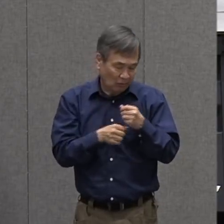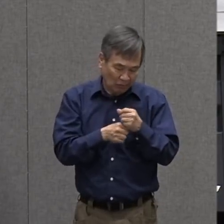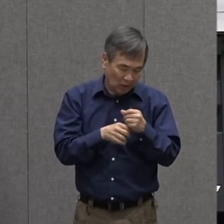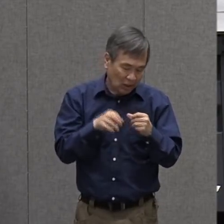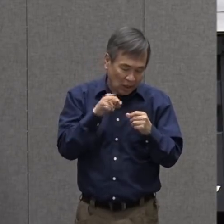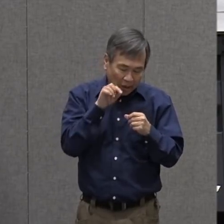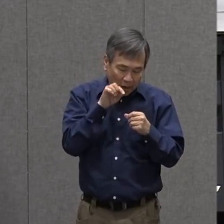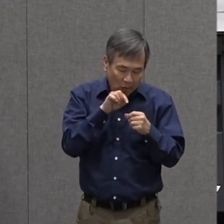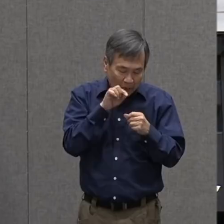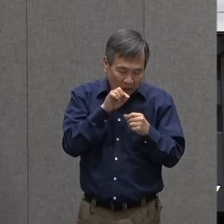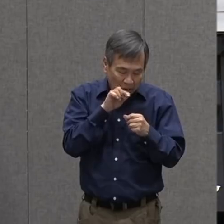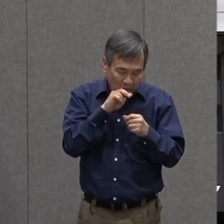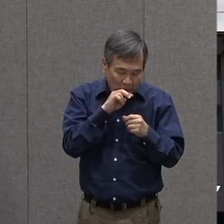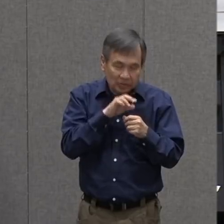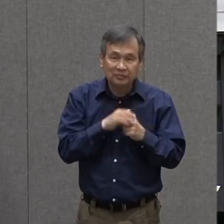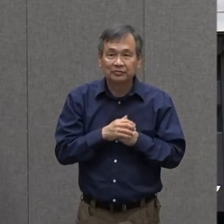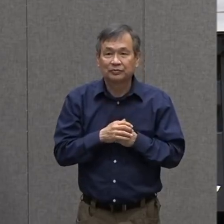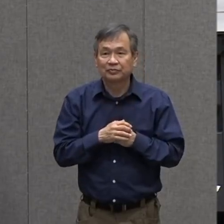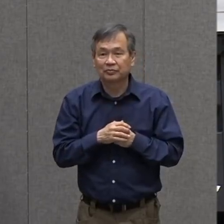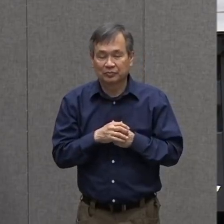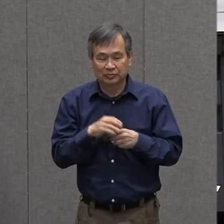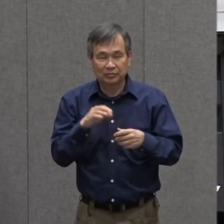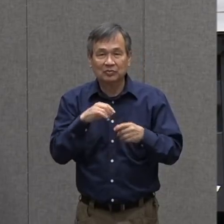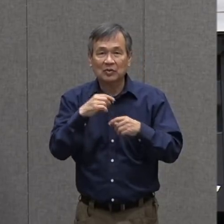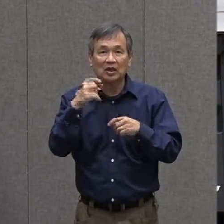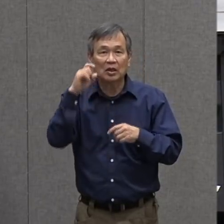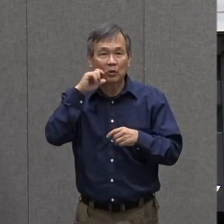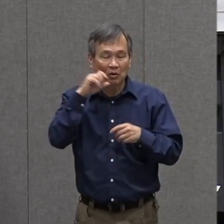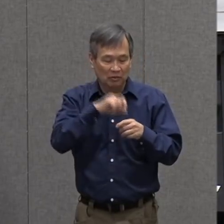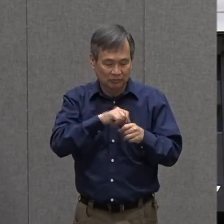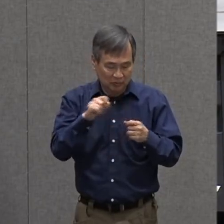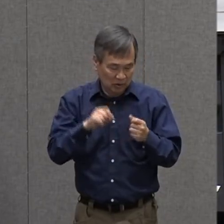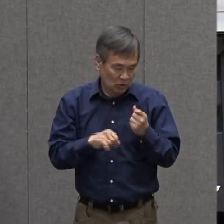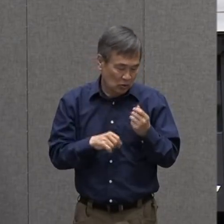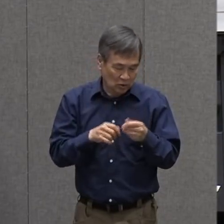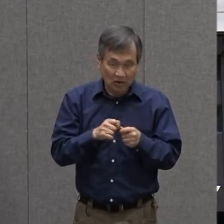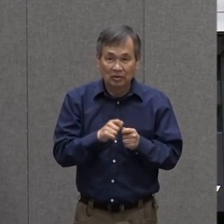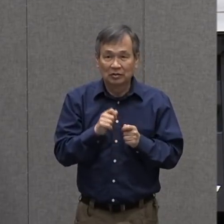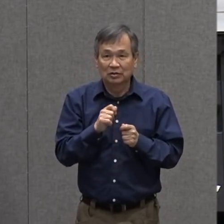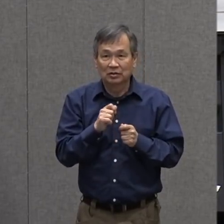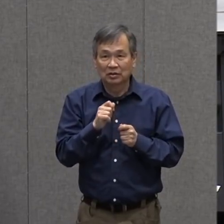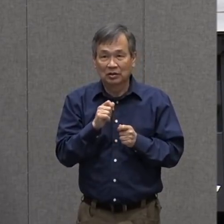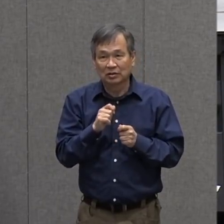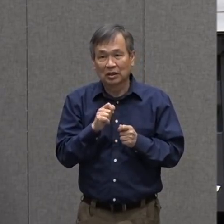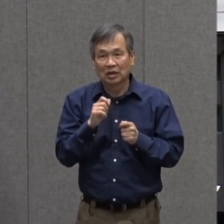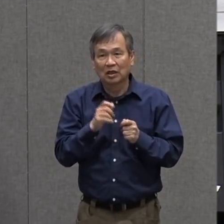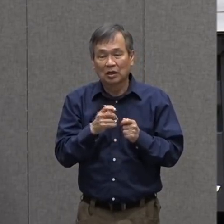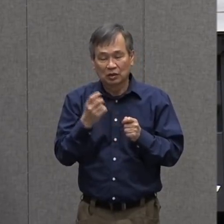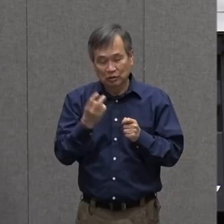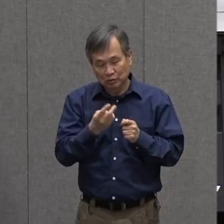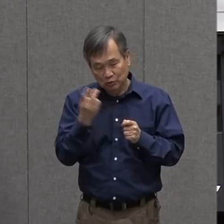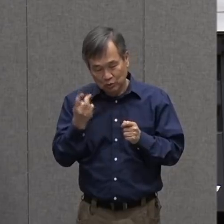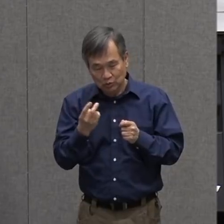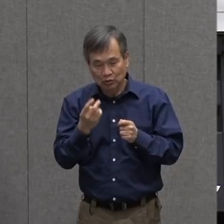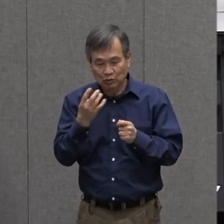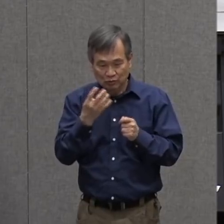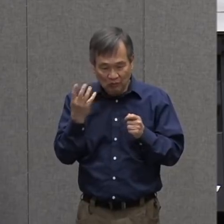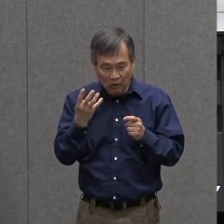So I could pull the rubber band off and say, one, two, I'm gonna count quicker. So I'm gonna say 2, 4, 6, 8, 10.